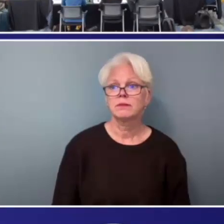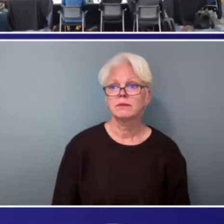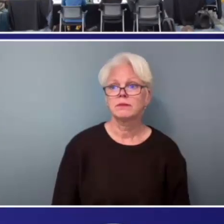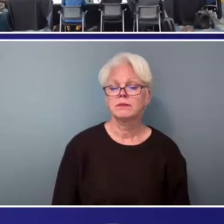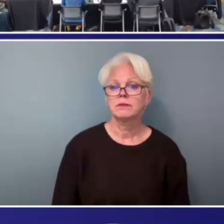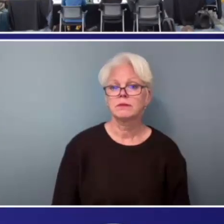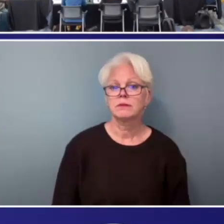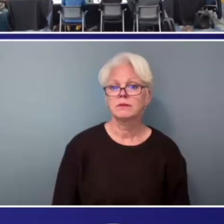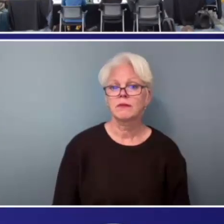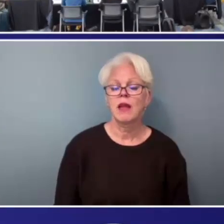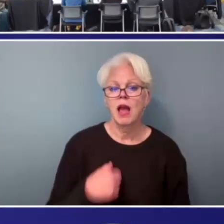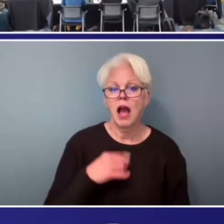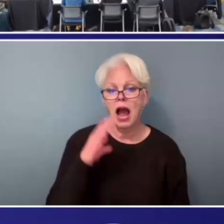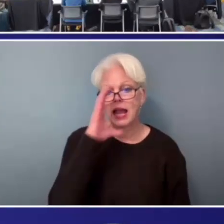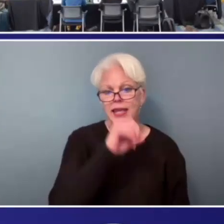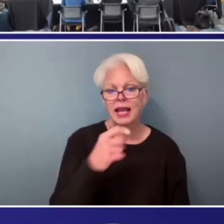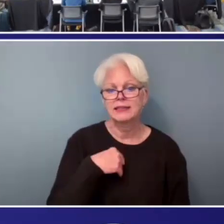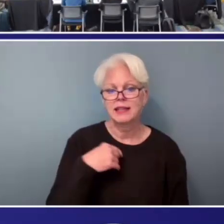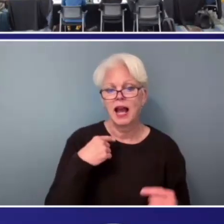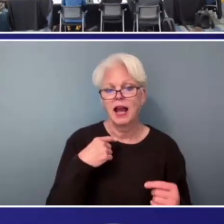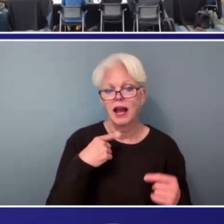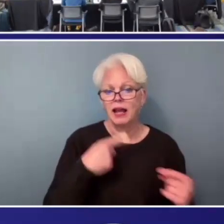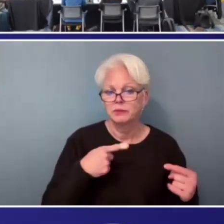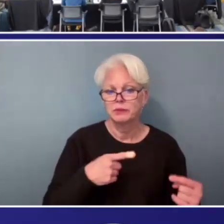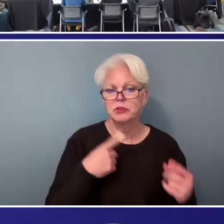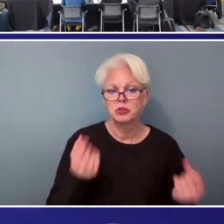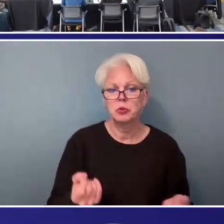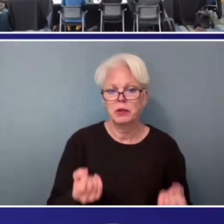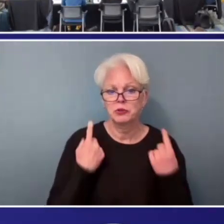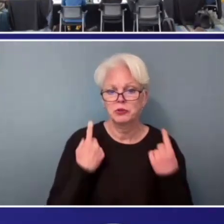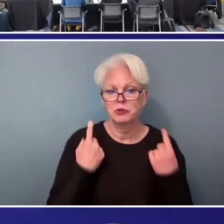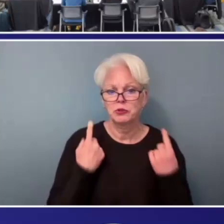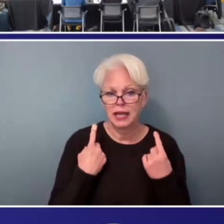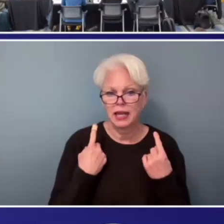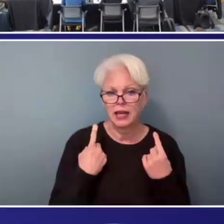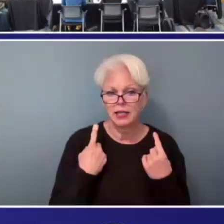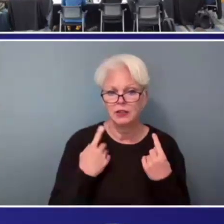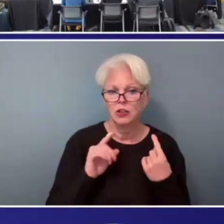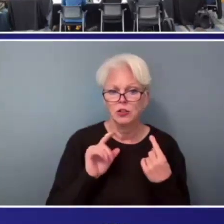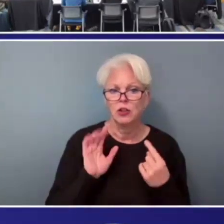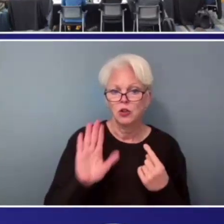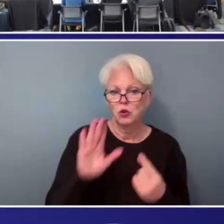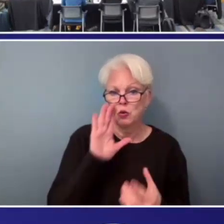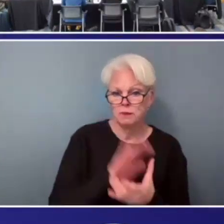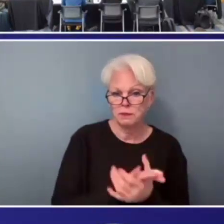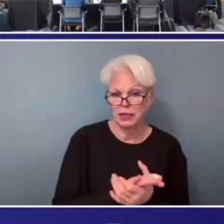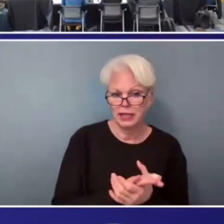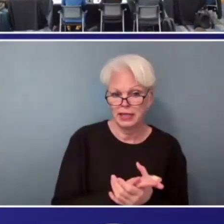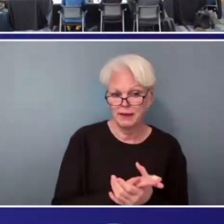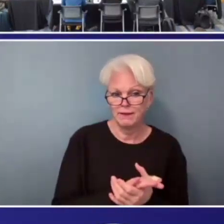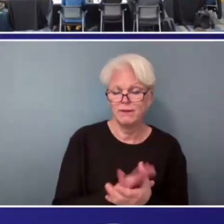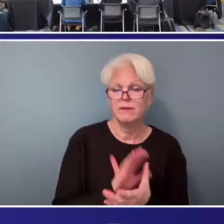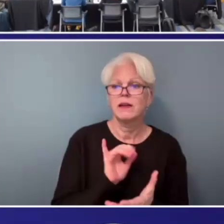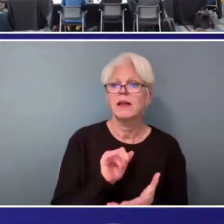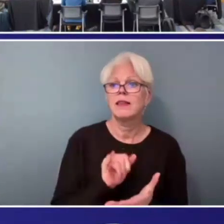I guess I'm having difficulty understanding your belief that with OB3A,